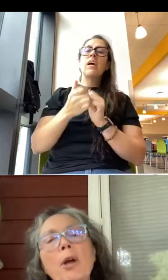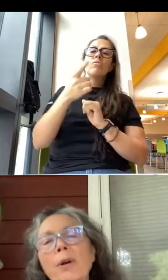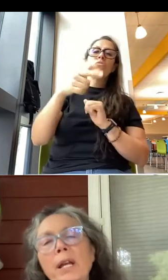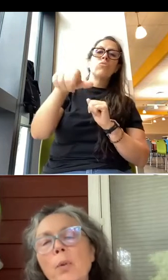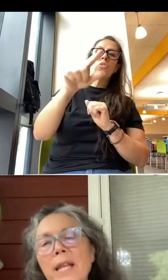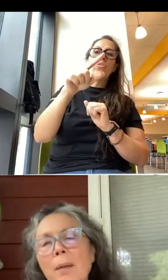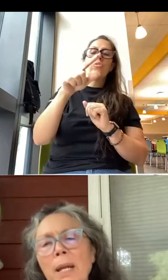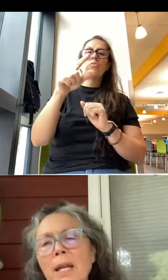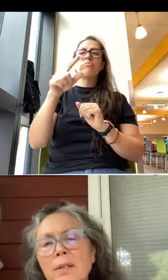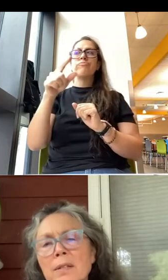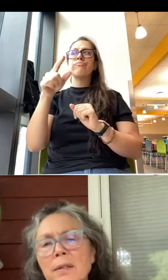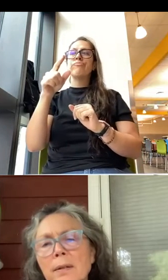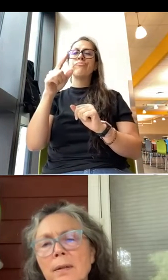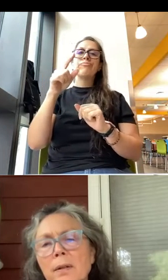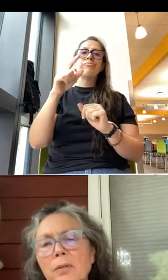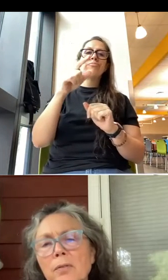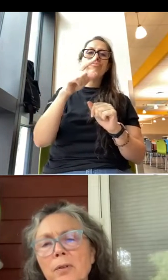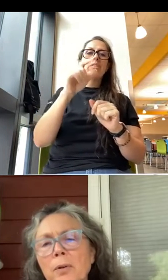American, and what that means for you?